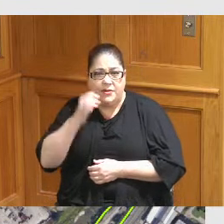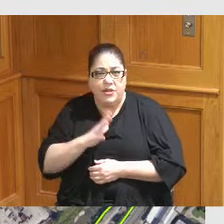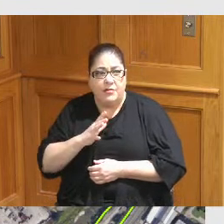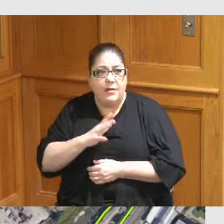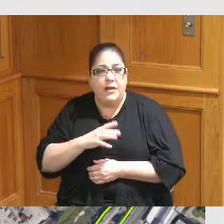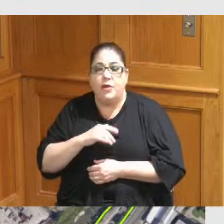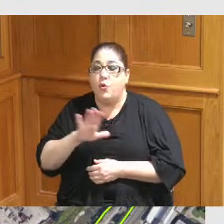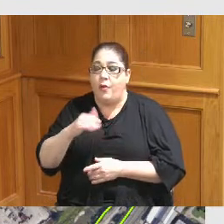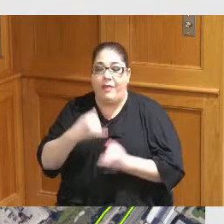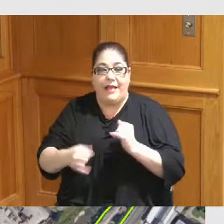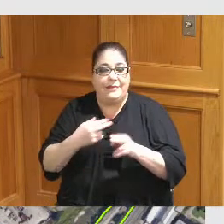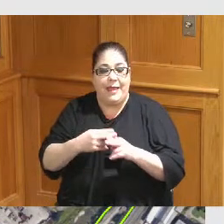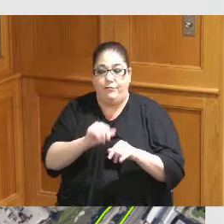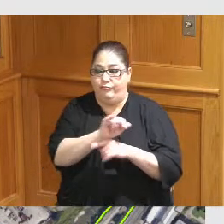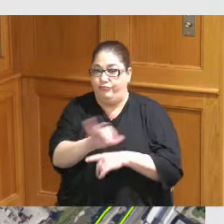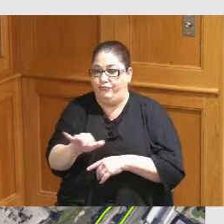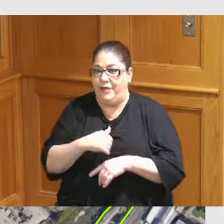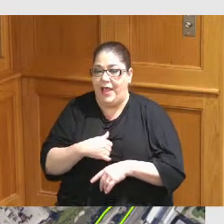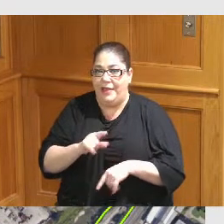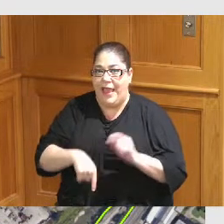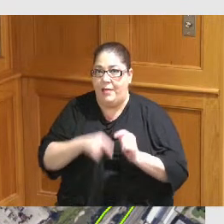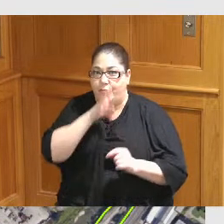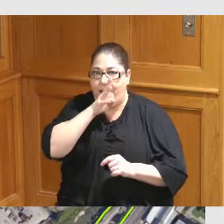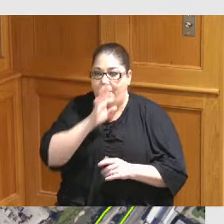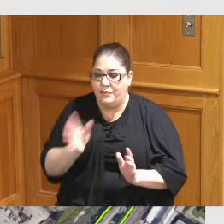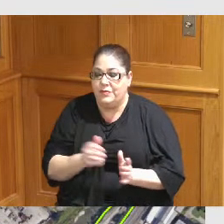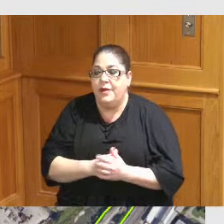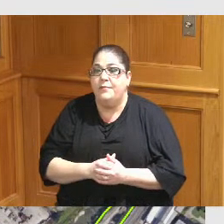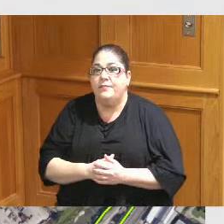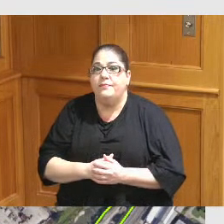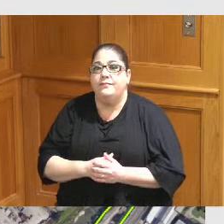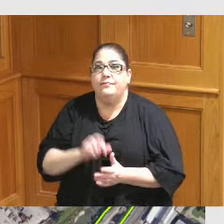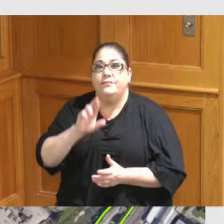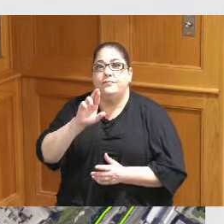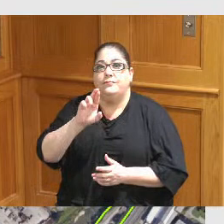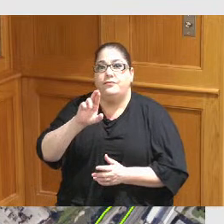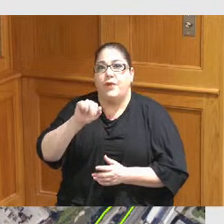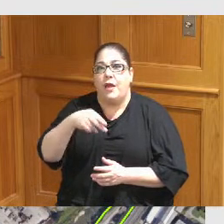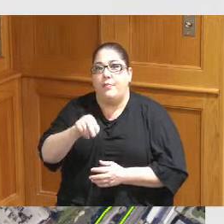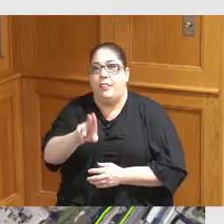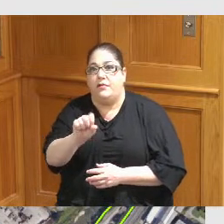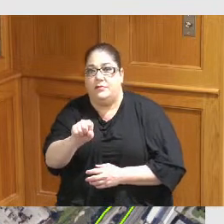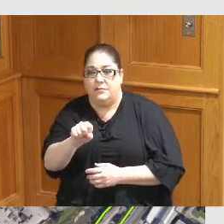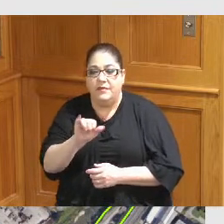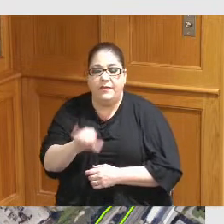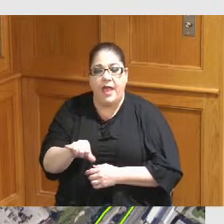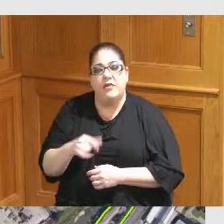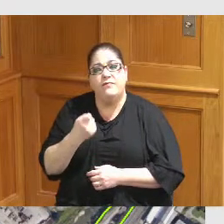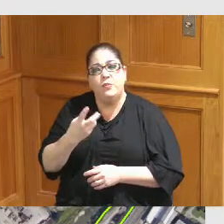to even try to pronounce your name right but a number of years ago we had some concern about